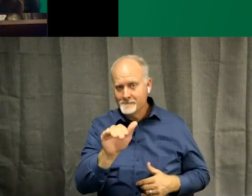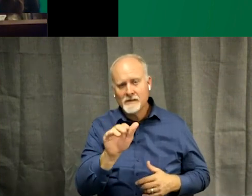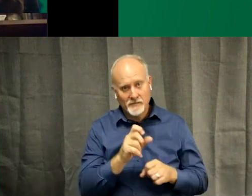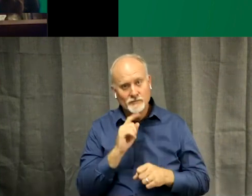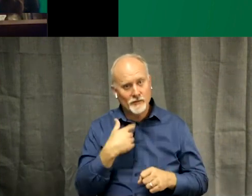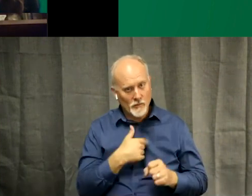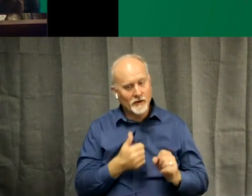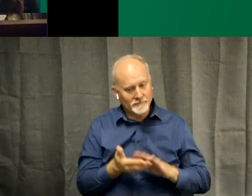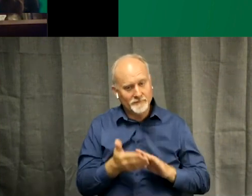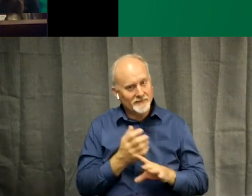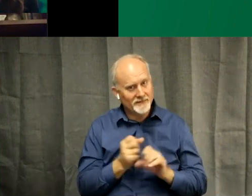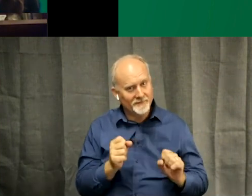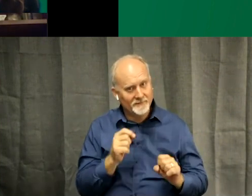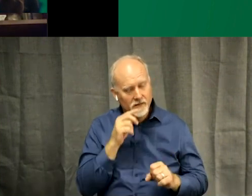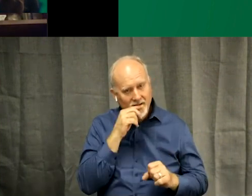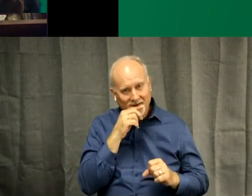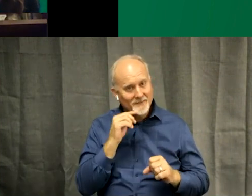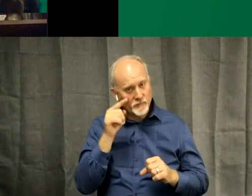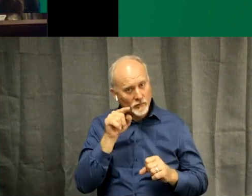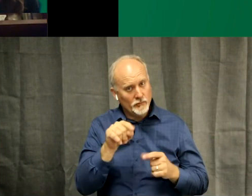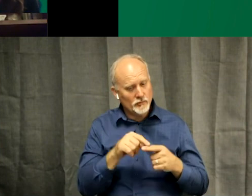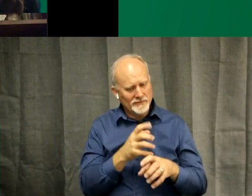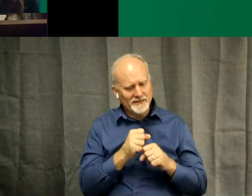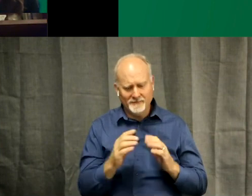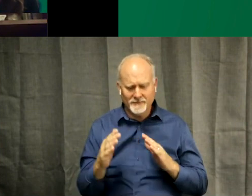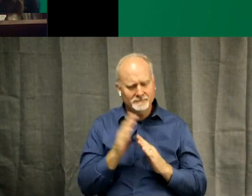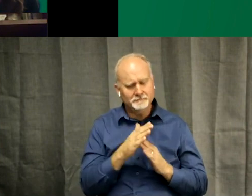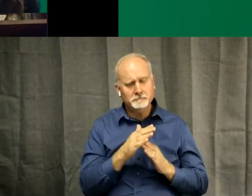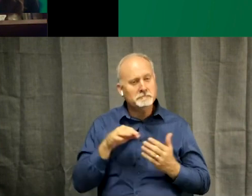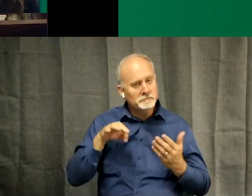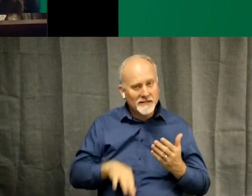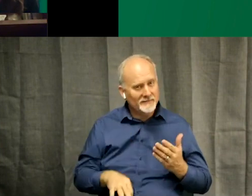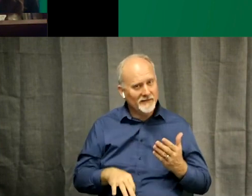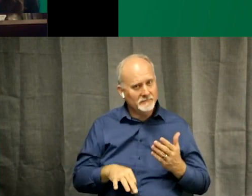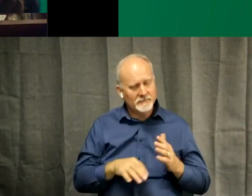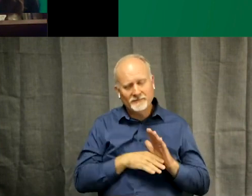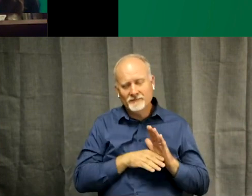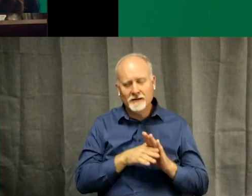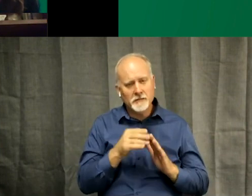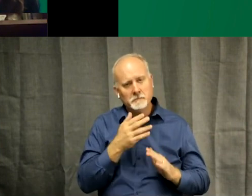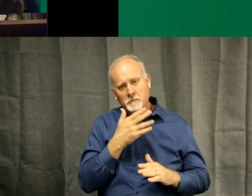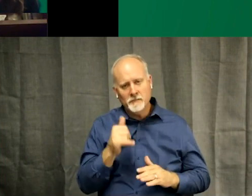and safety in order for you to receive the maximum benefit of developing the best version of yourself